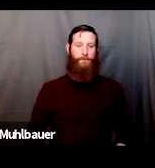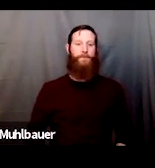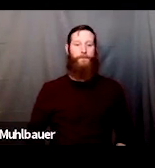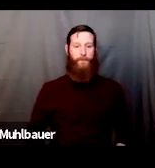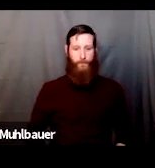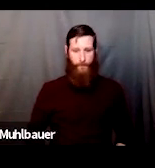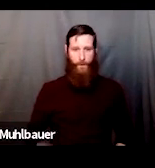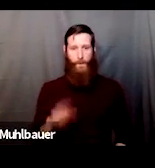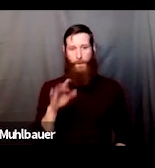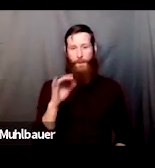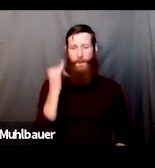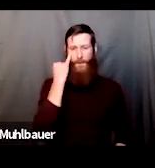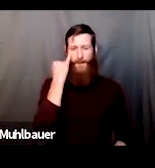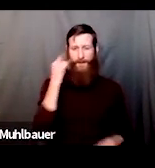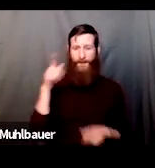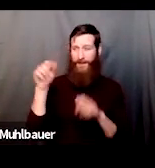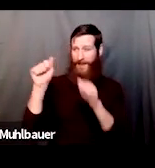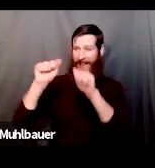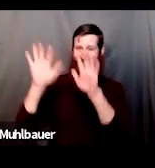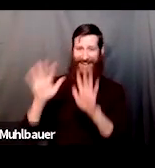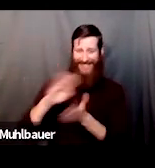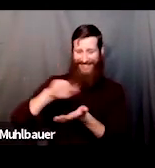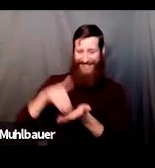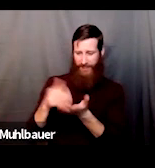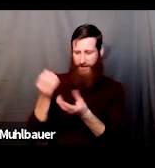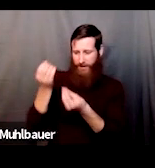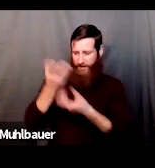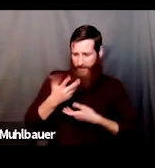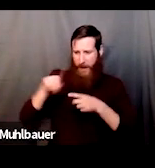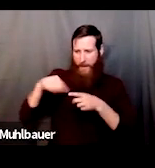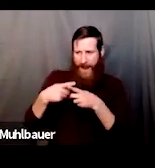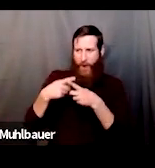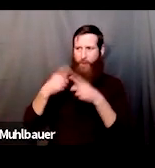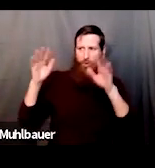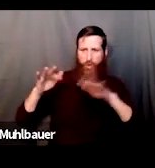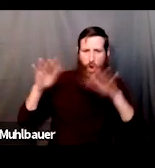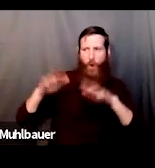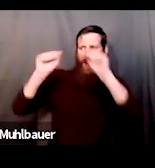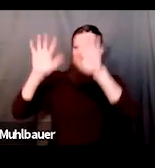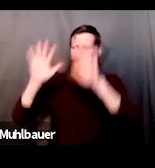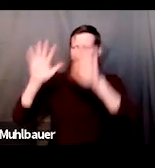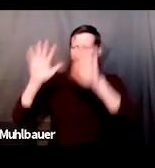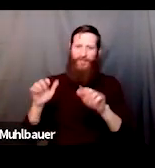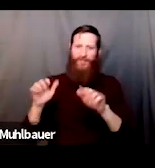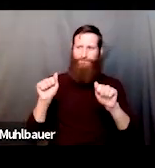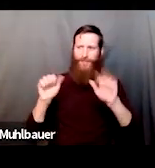So if the avalanche centers give us information about avalanche terrain, unstable snow and triggers,